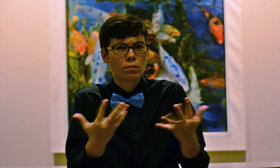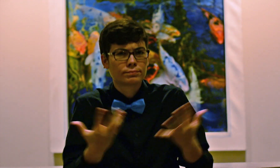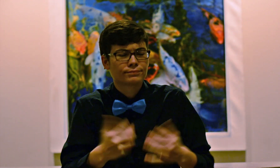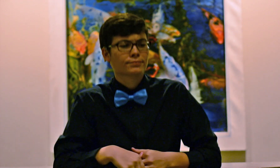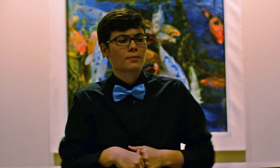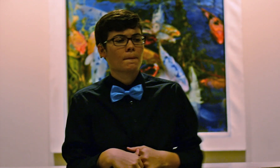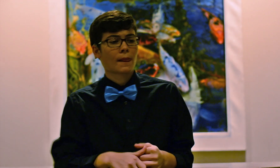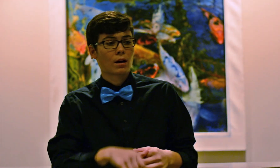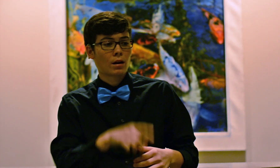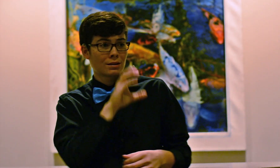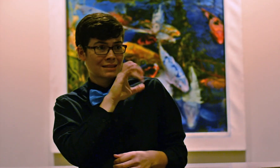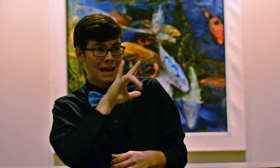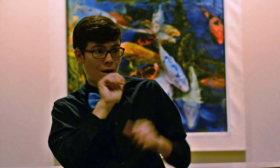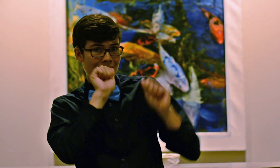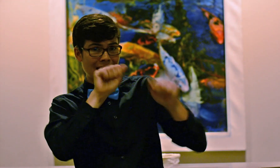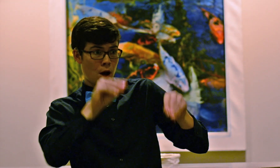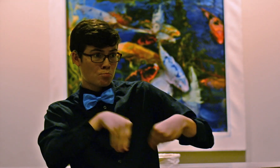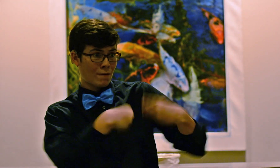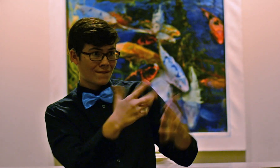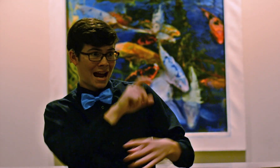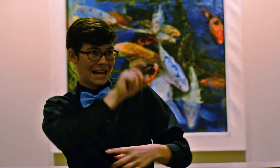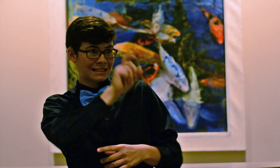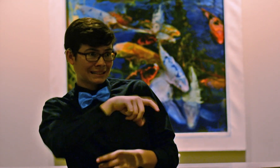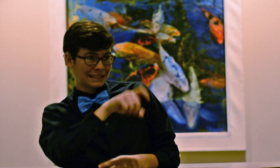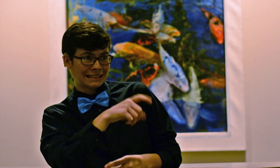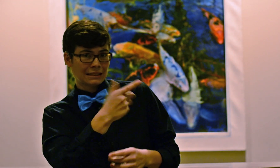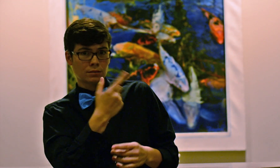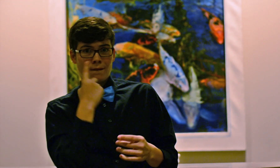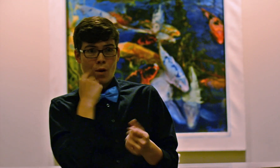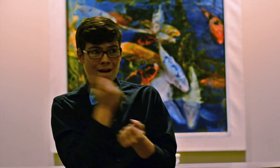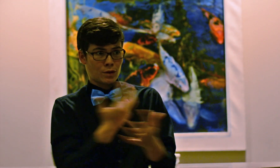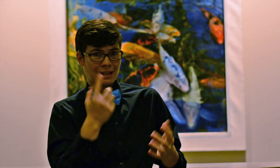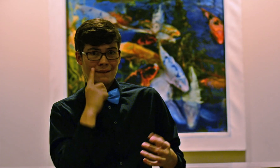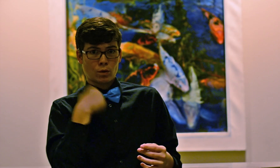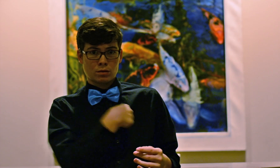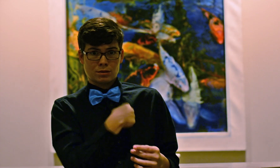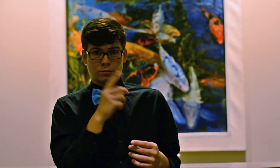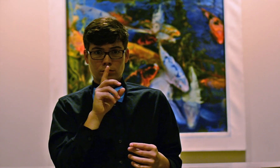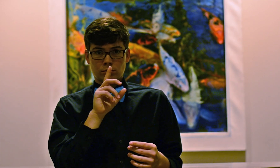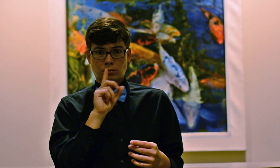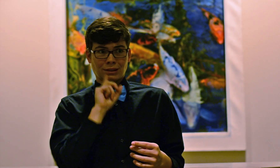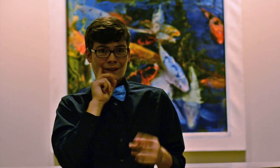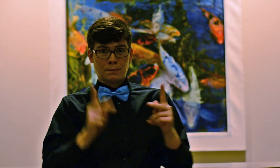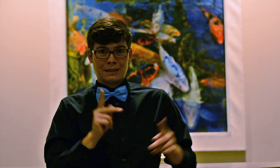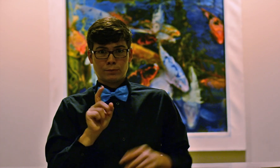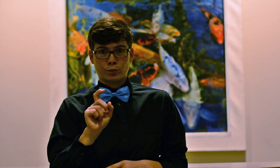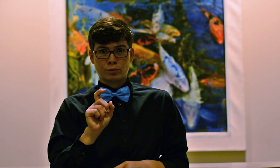What I really wanted to know was could CILs adequately serve us, the deaf community?